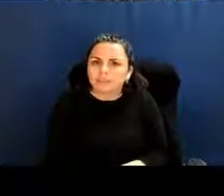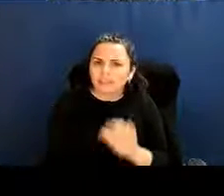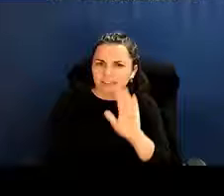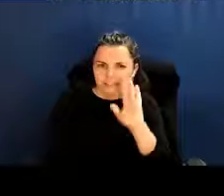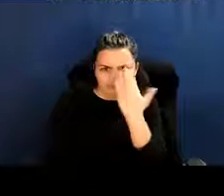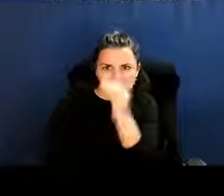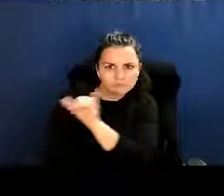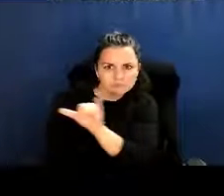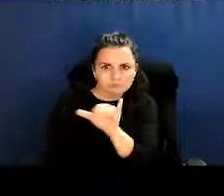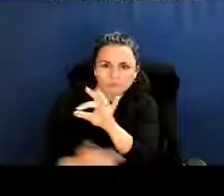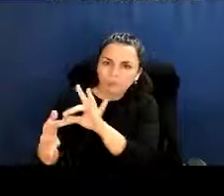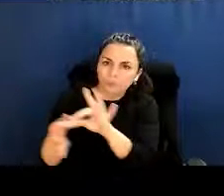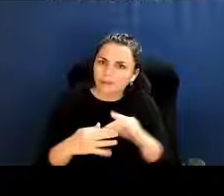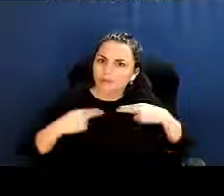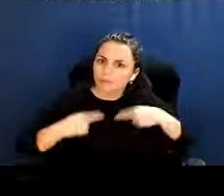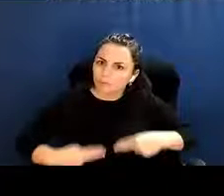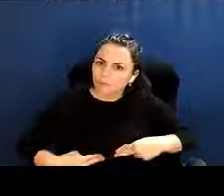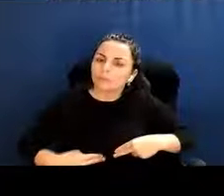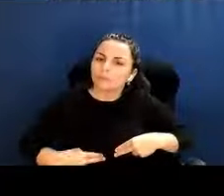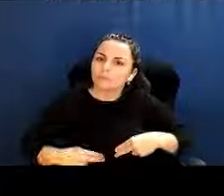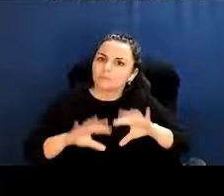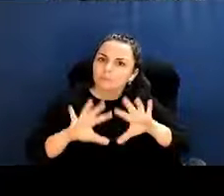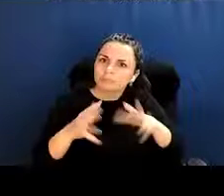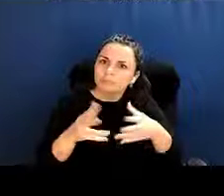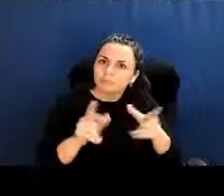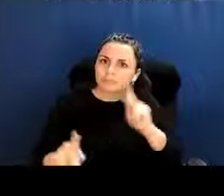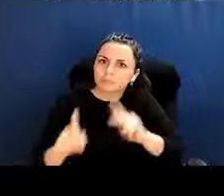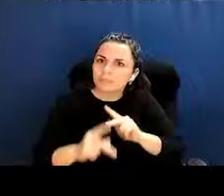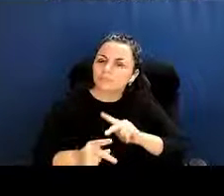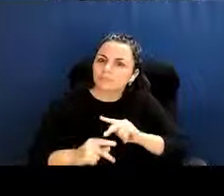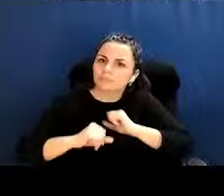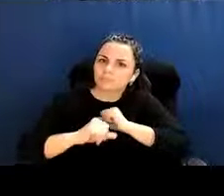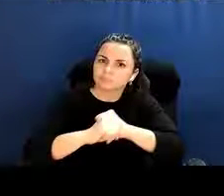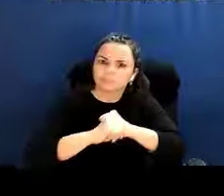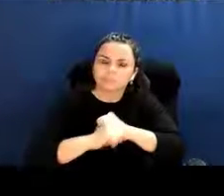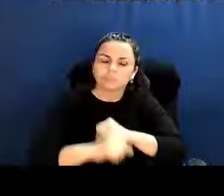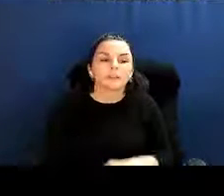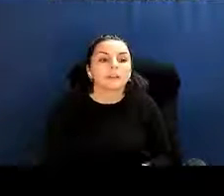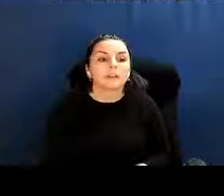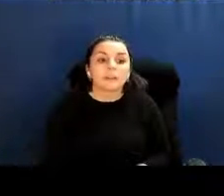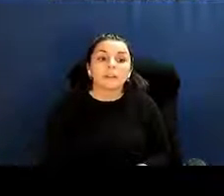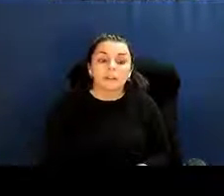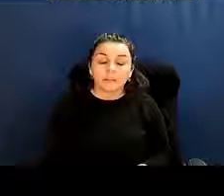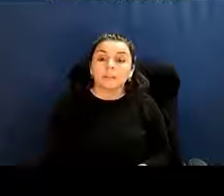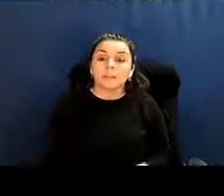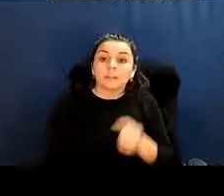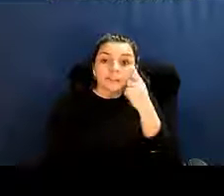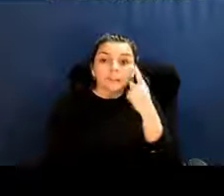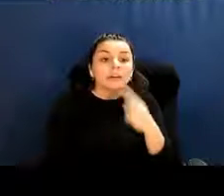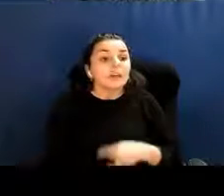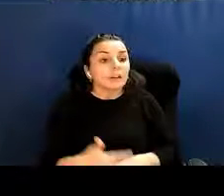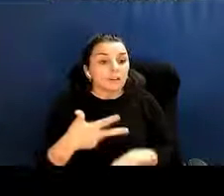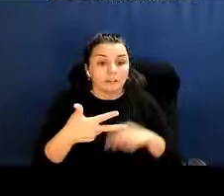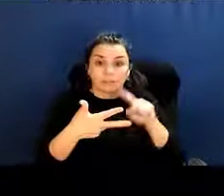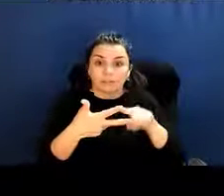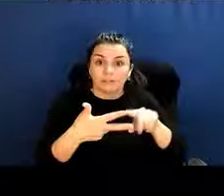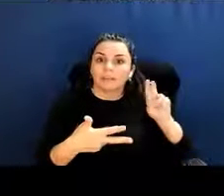with human subject's protections. National Institute of Health, NIH, it's a sponsor of research.